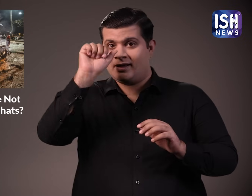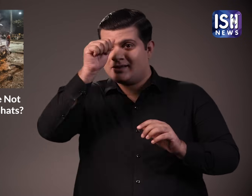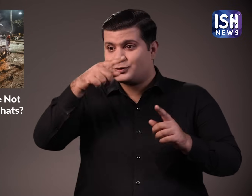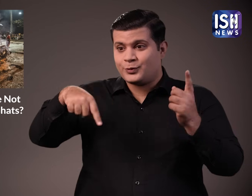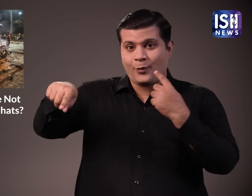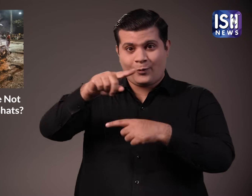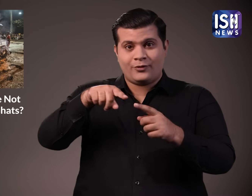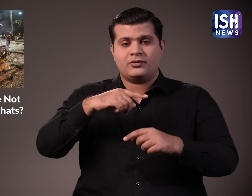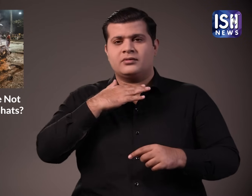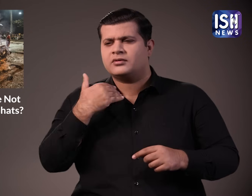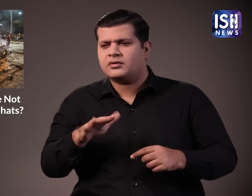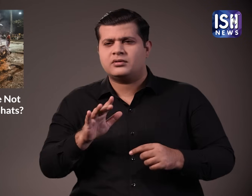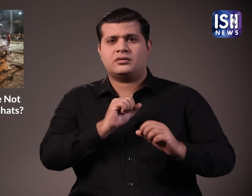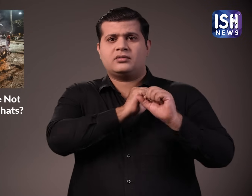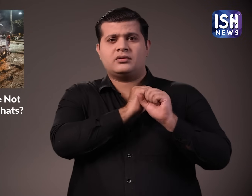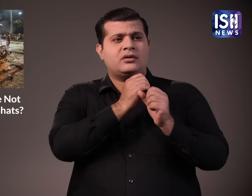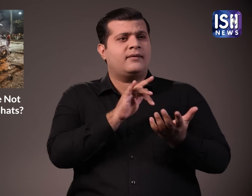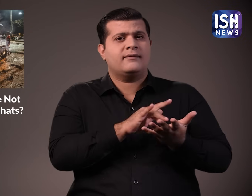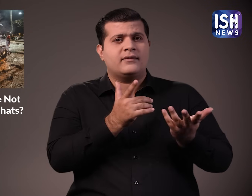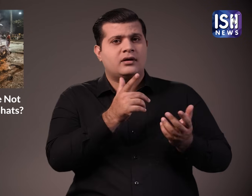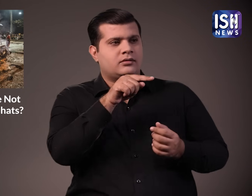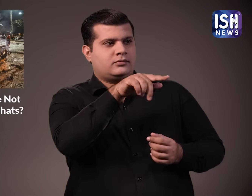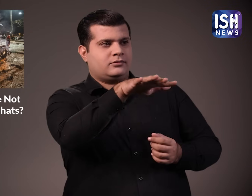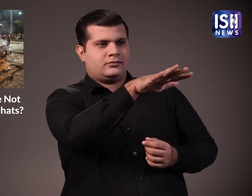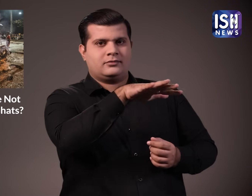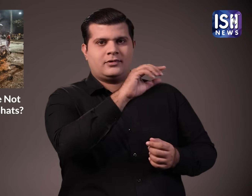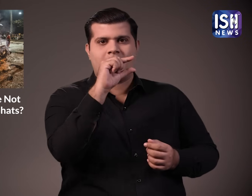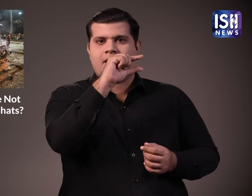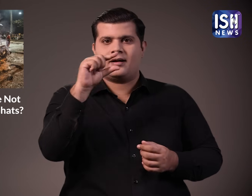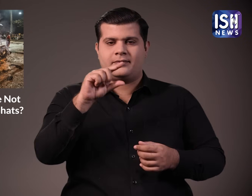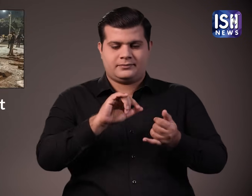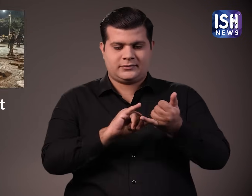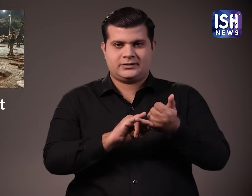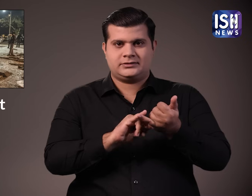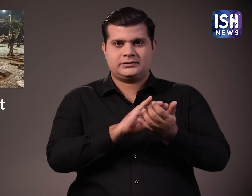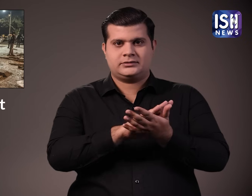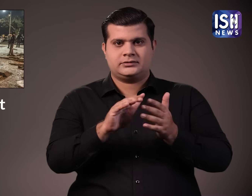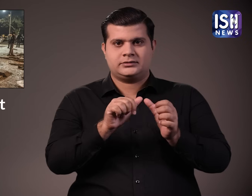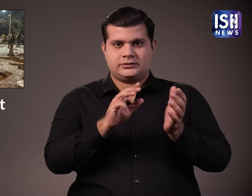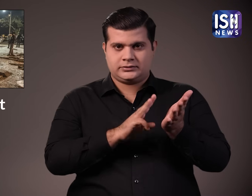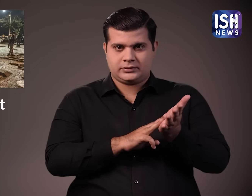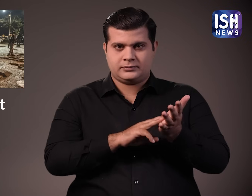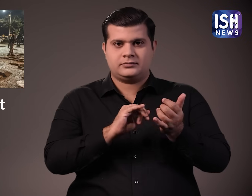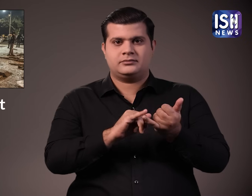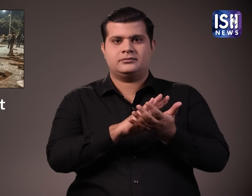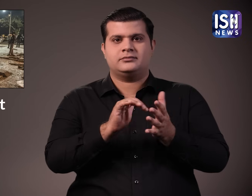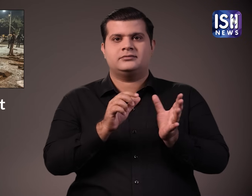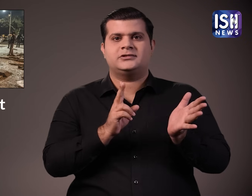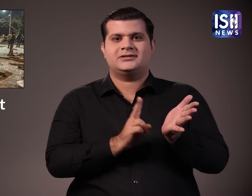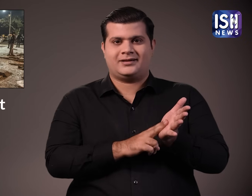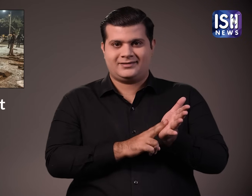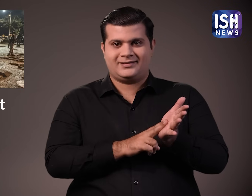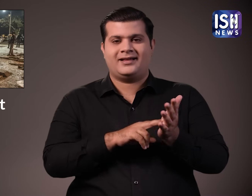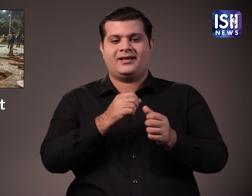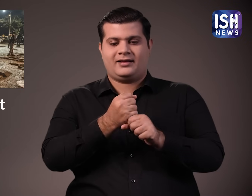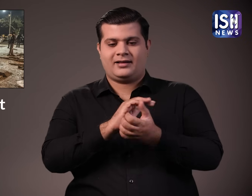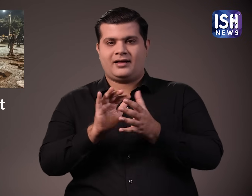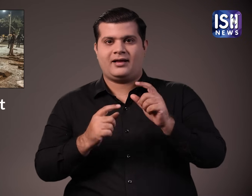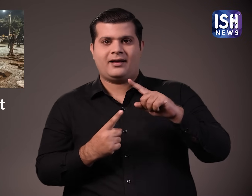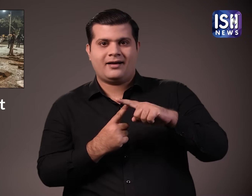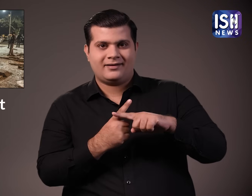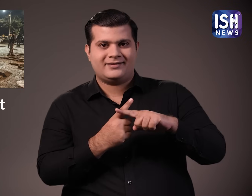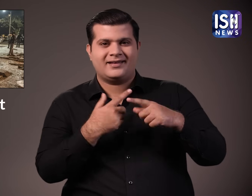So, as per Hindu traditions people are cremated in Shamshan Ghat.